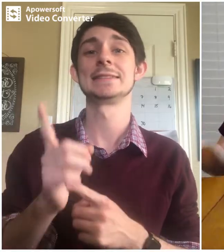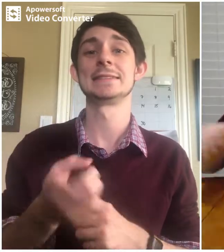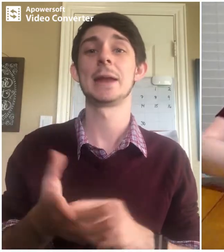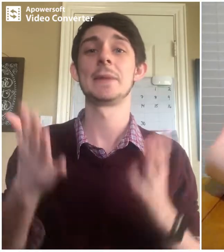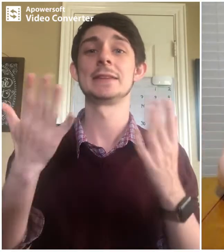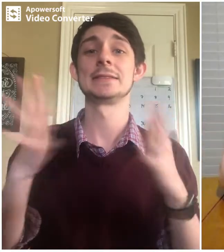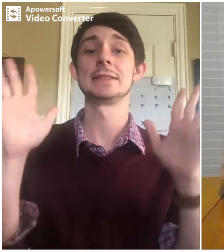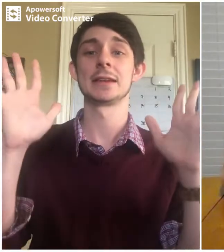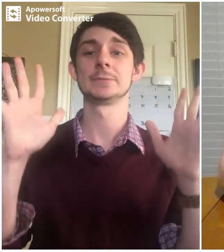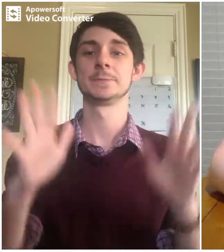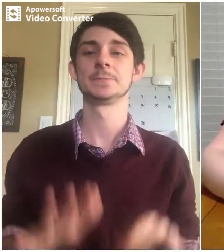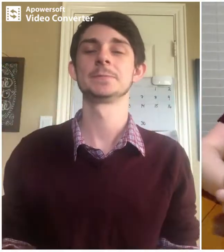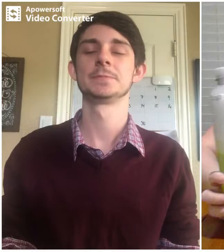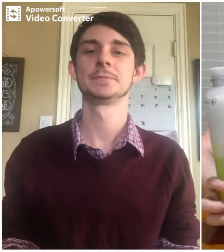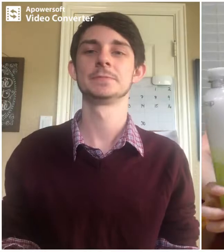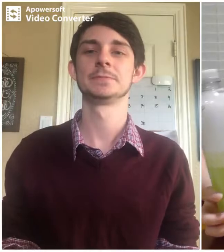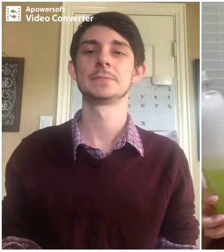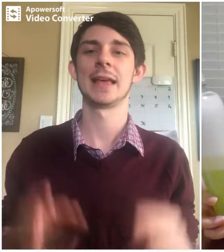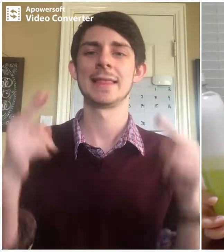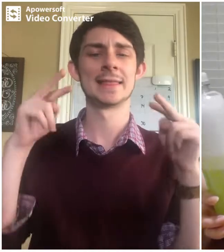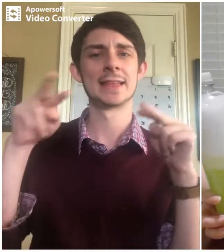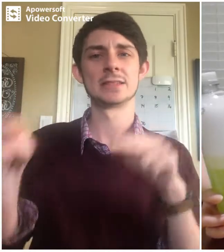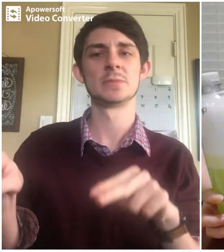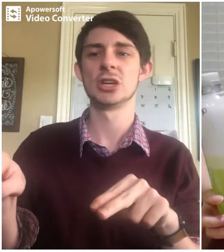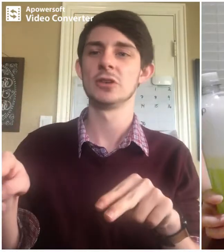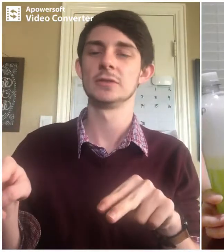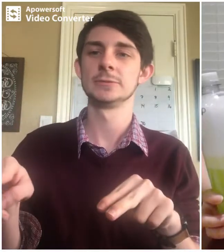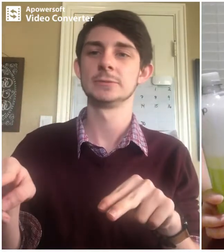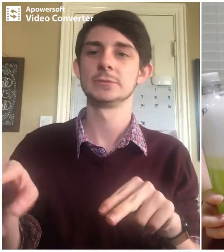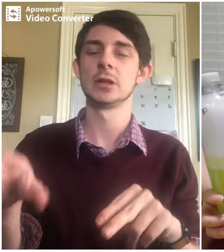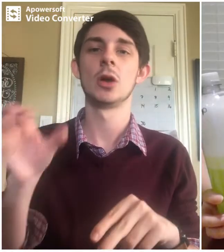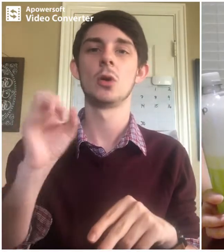have. As you can tell the oil and water mixture has pretty much separated